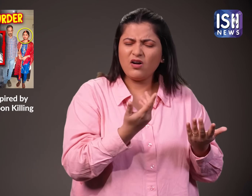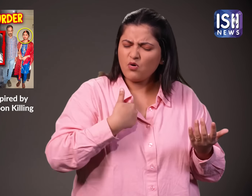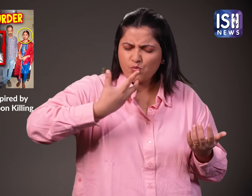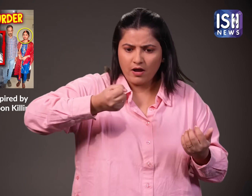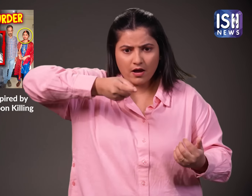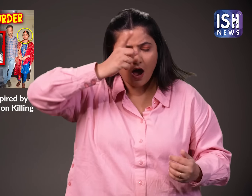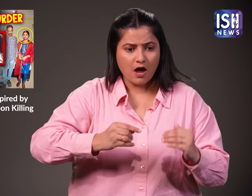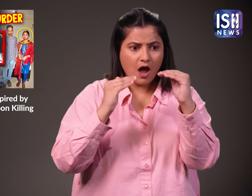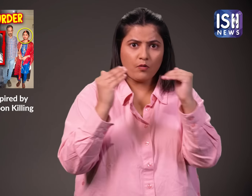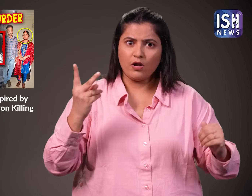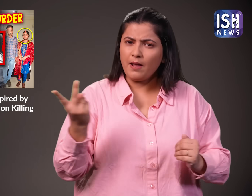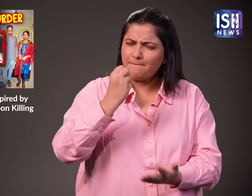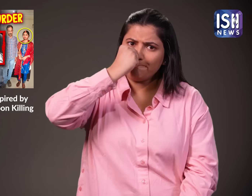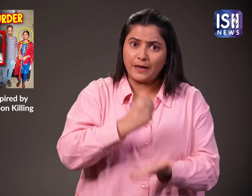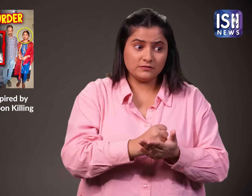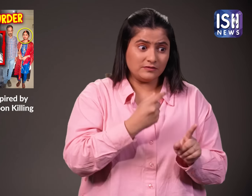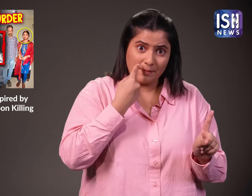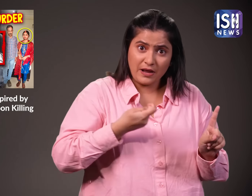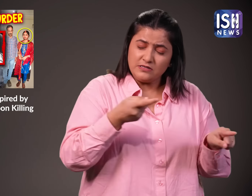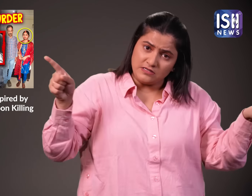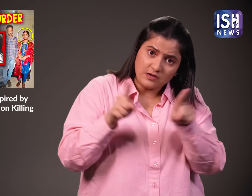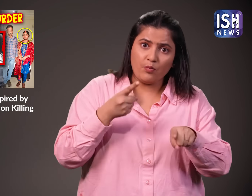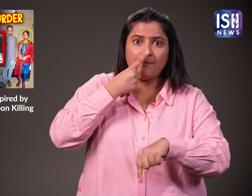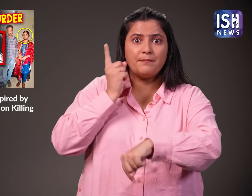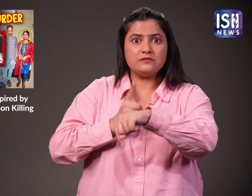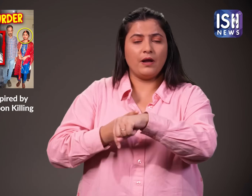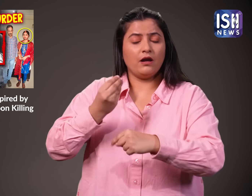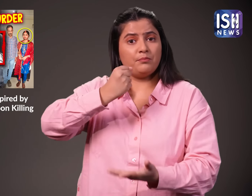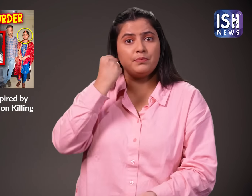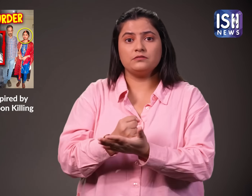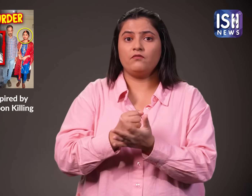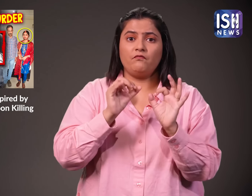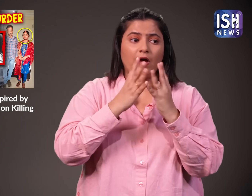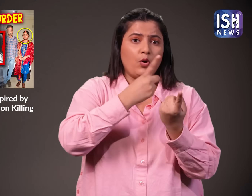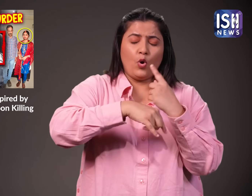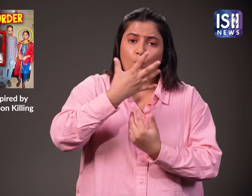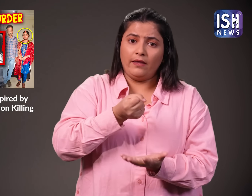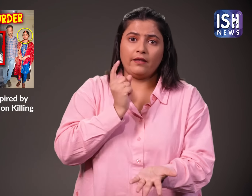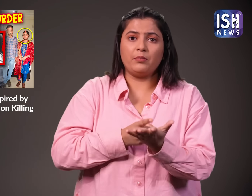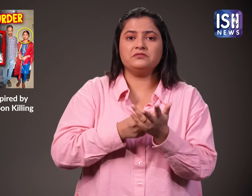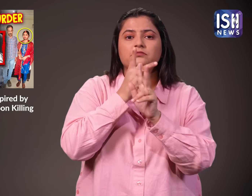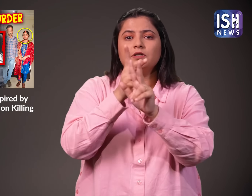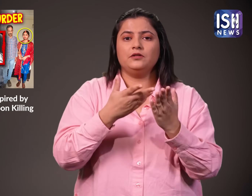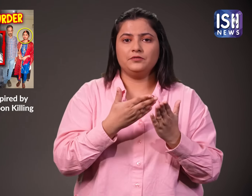The family demands for his justice and punishment for her.